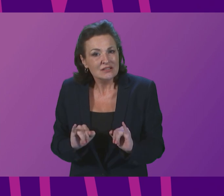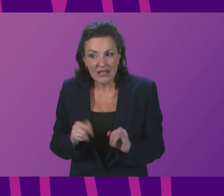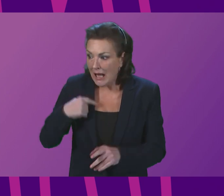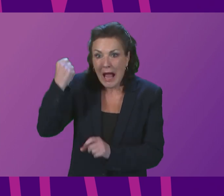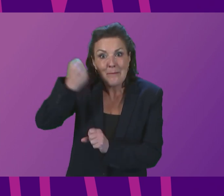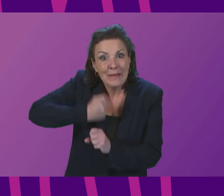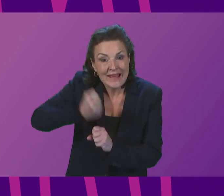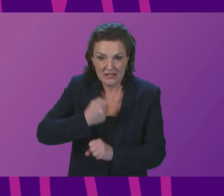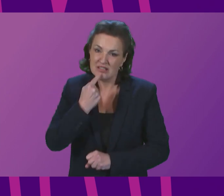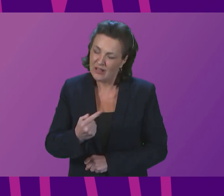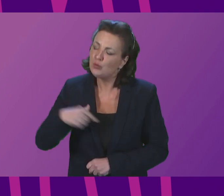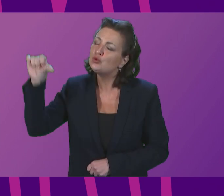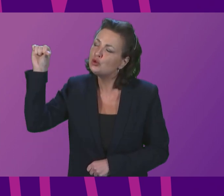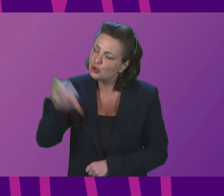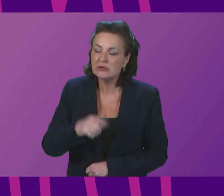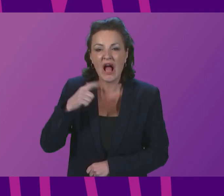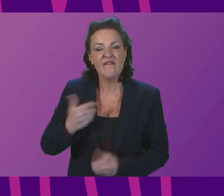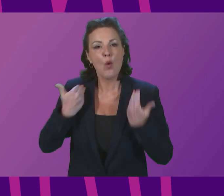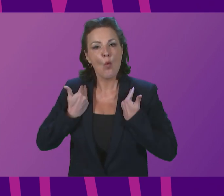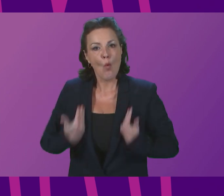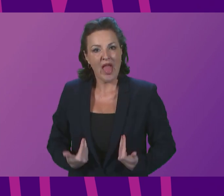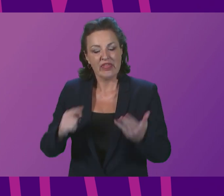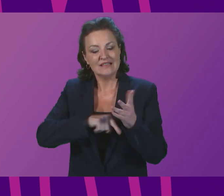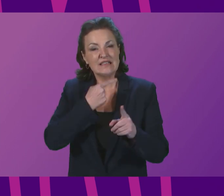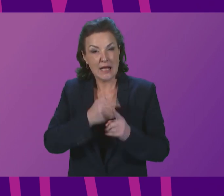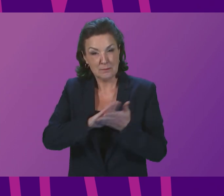Campaigners are calling for the introduction of a wealth tax on the richest 1 per cent,